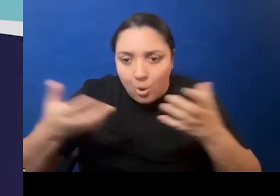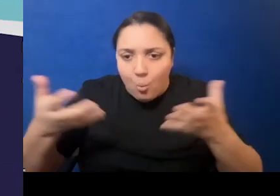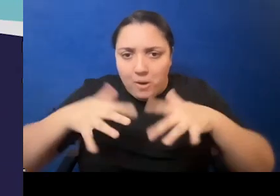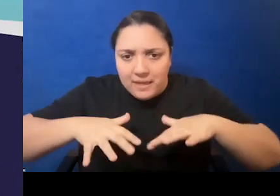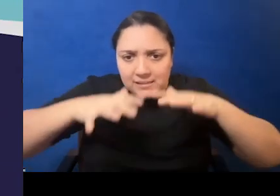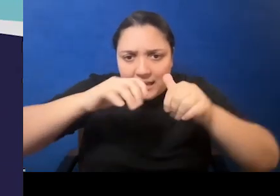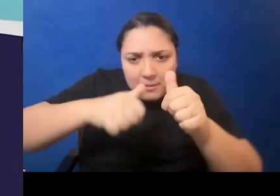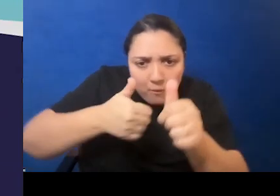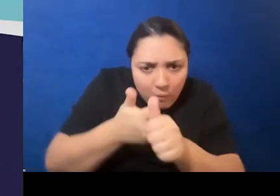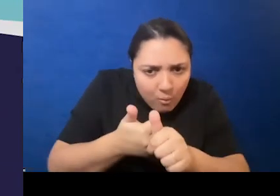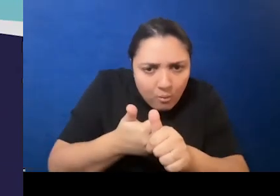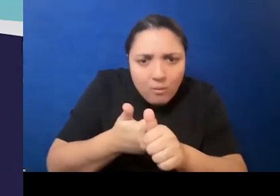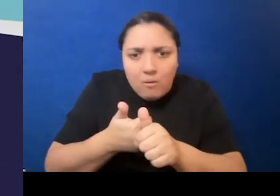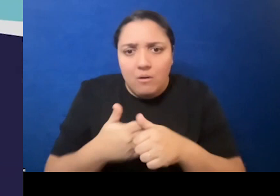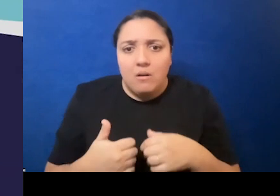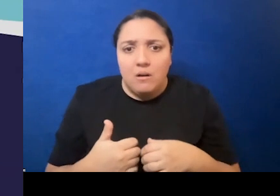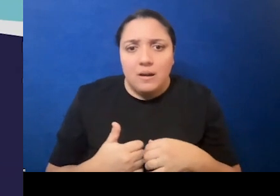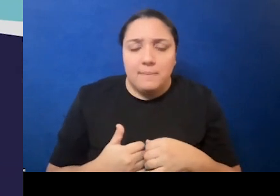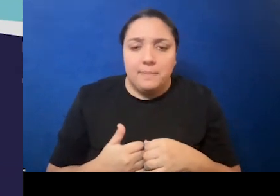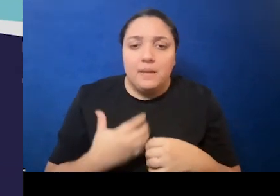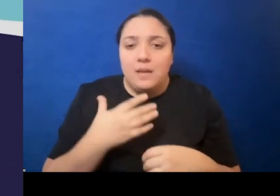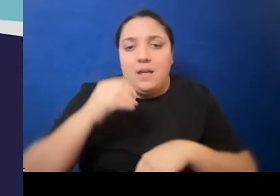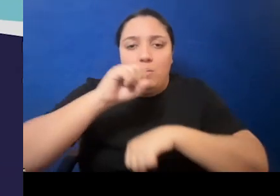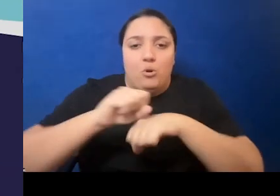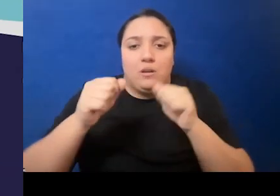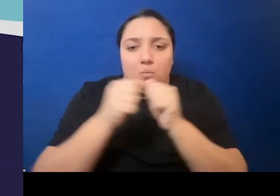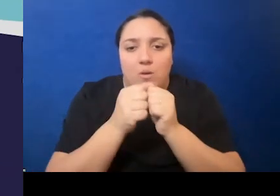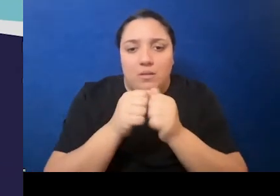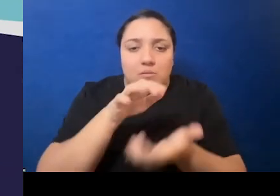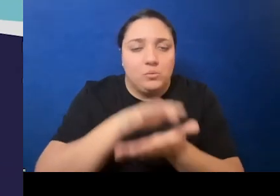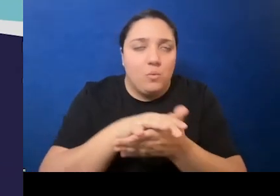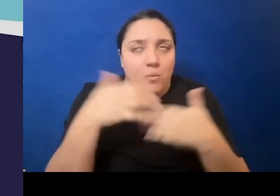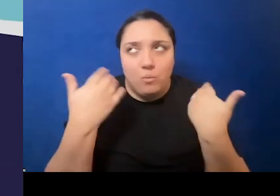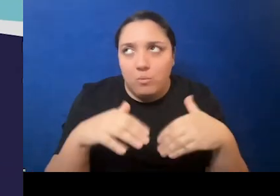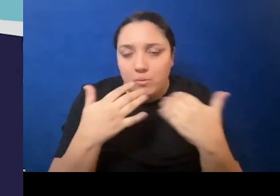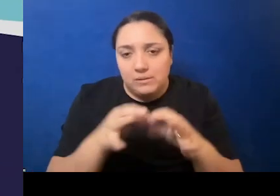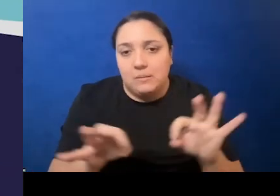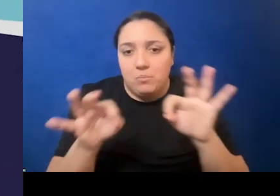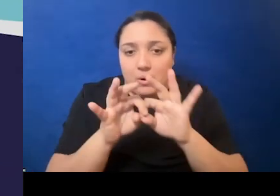PSYCHOLOGICAL EVALUATIONS AND WORKING WITH THE SCHOOL IS SO IMPORTANT. PARENTS NEED TO KNOW TO CALL